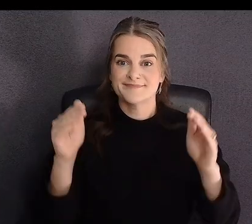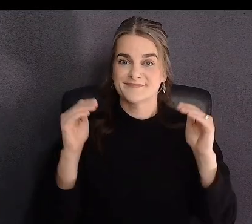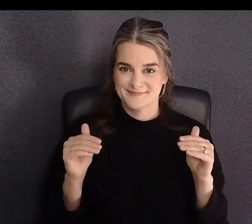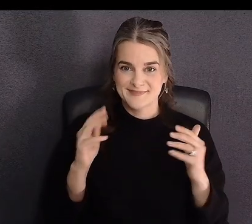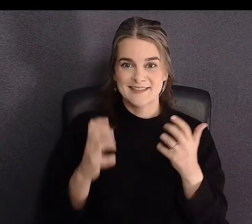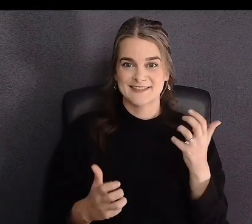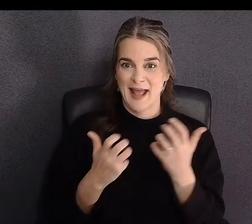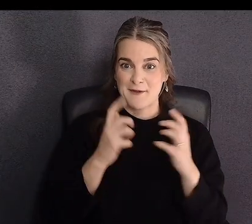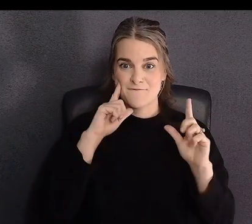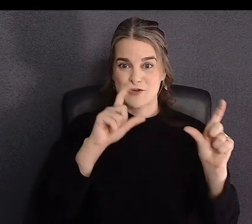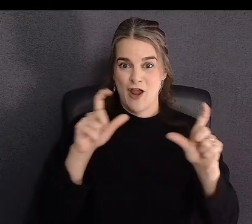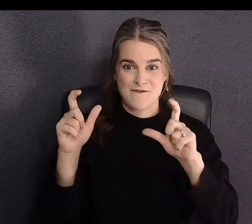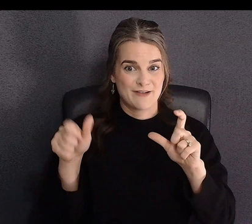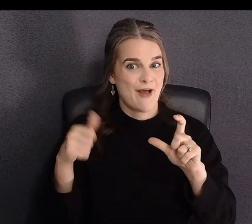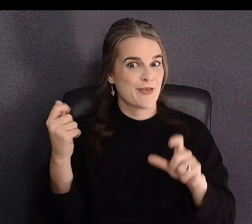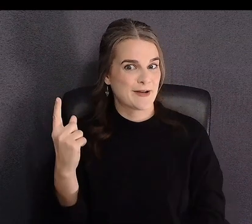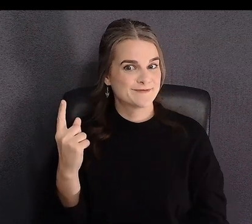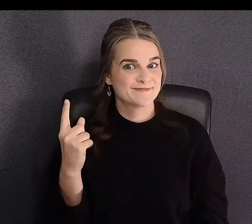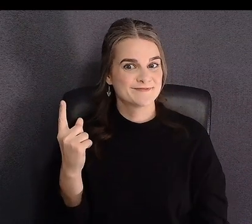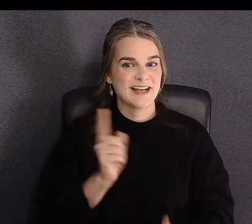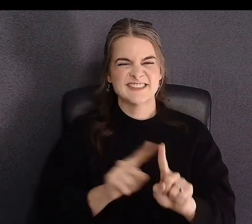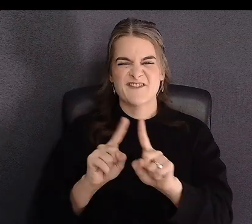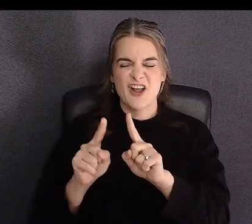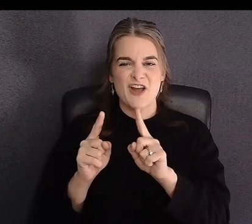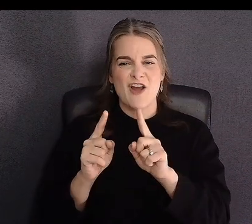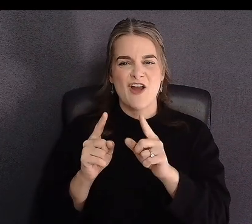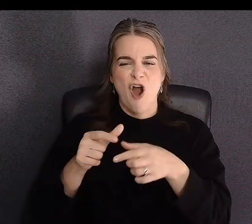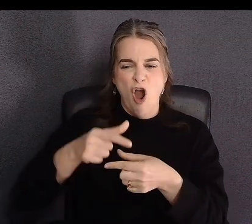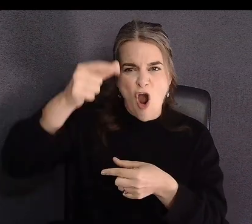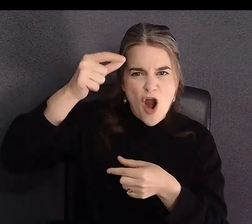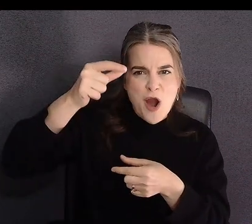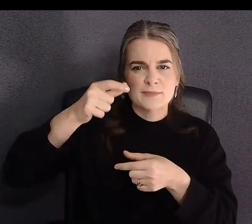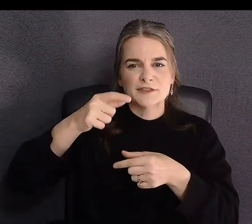They have a lot of different arms, tripods, stabilizers,